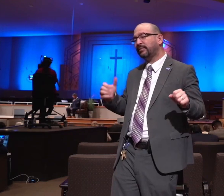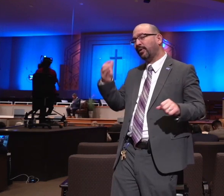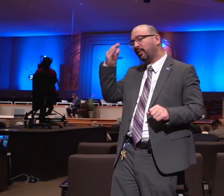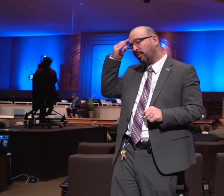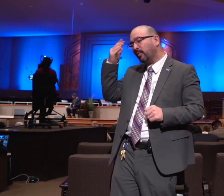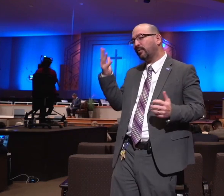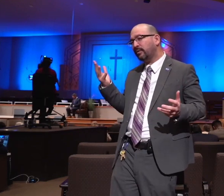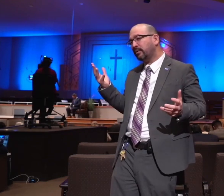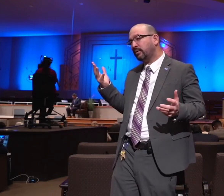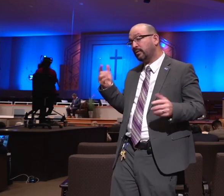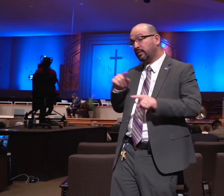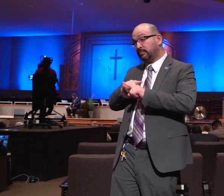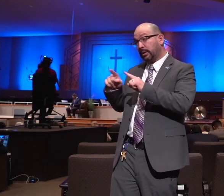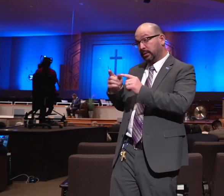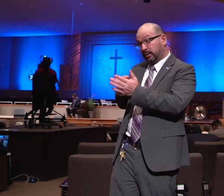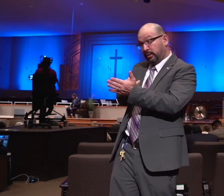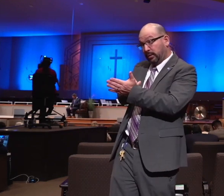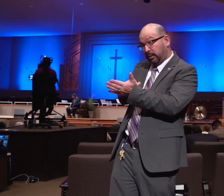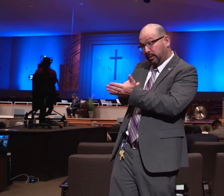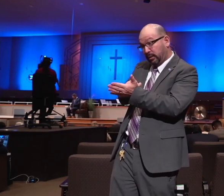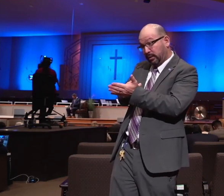the truth is